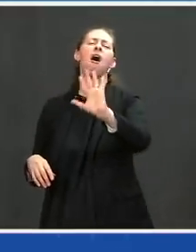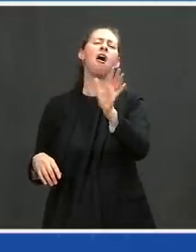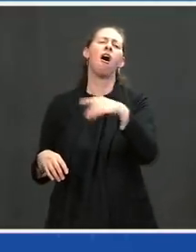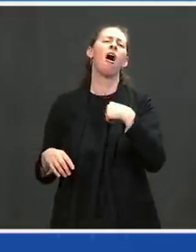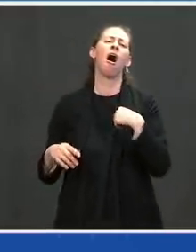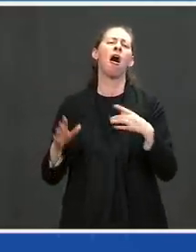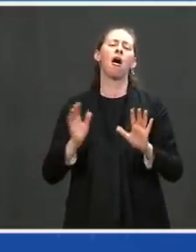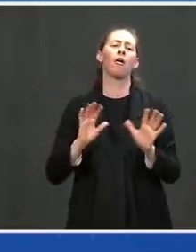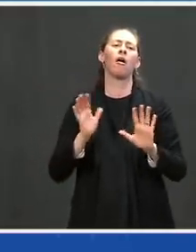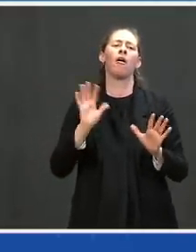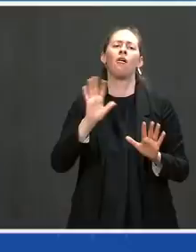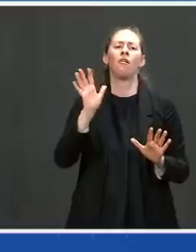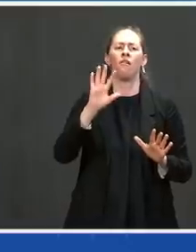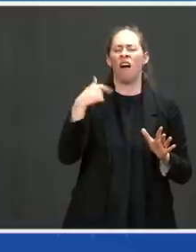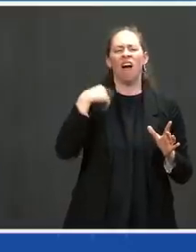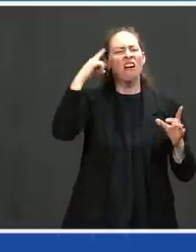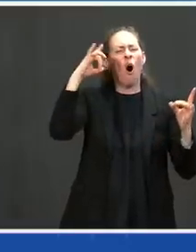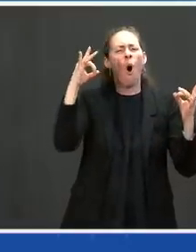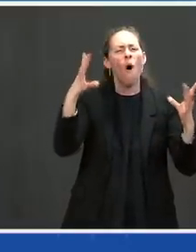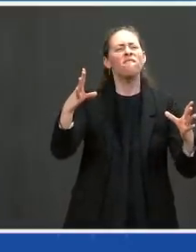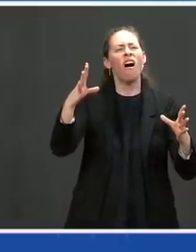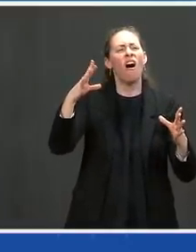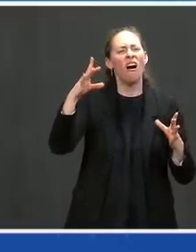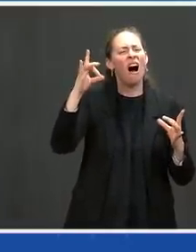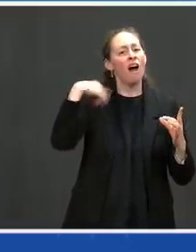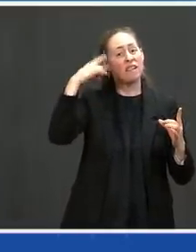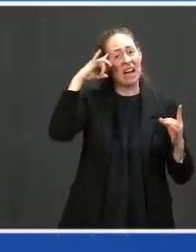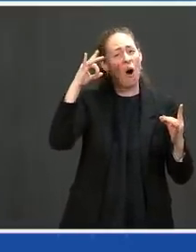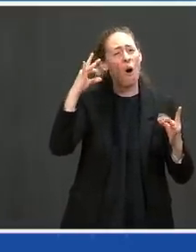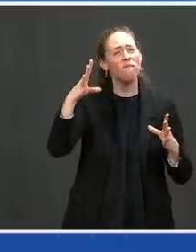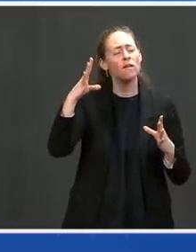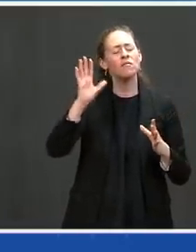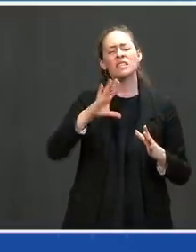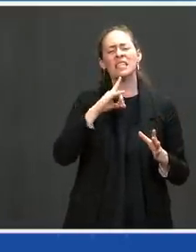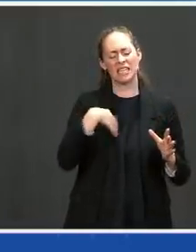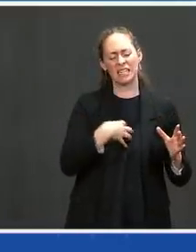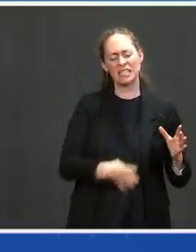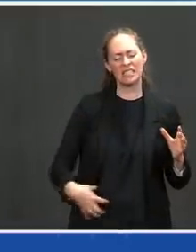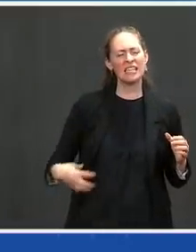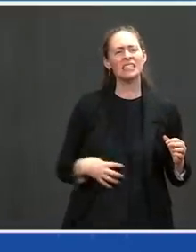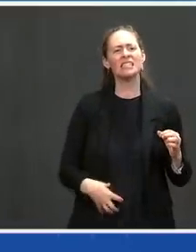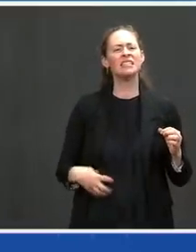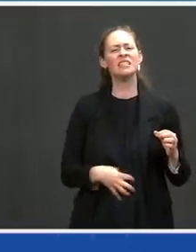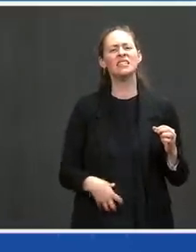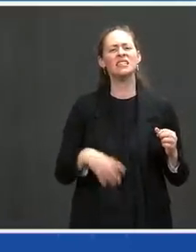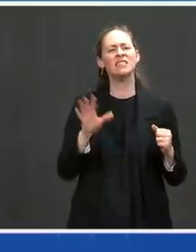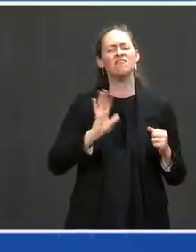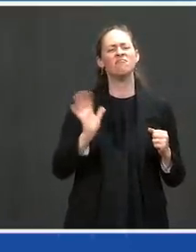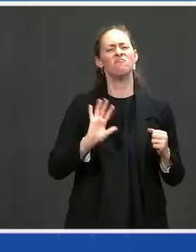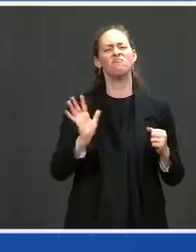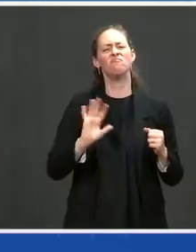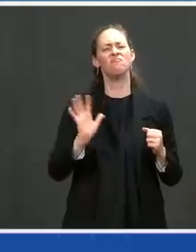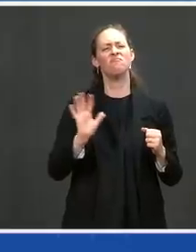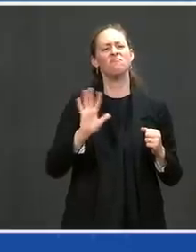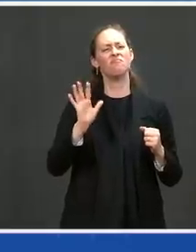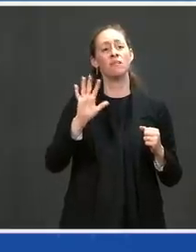It's sick. It's sick. Deciding in some states that you cannot bring water